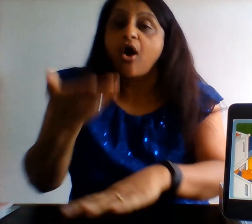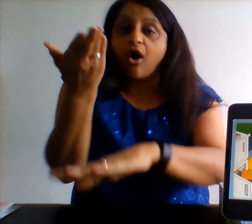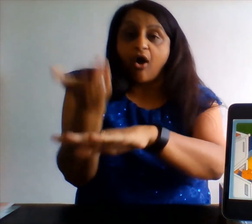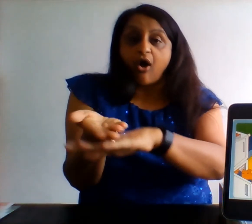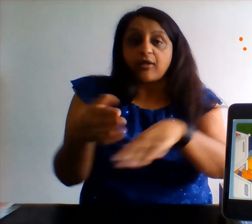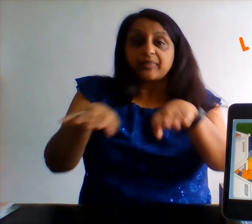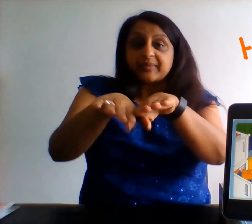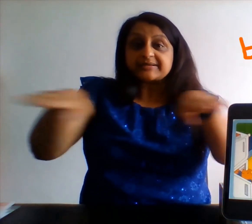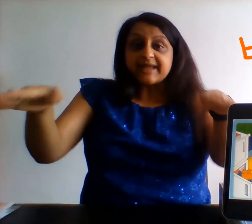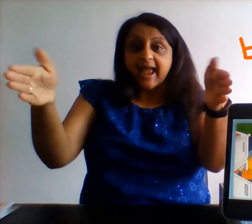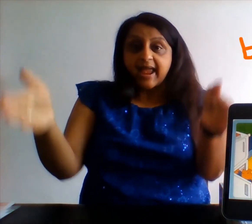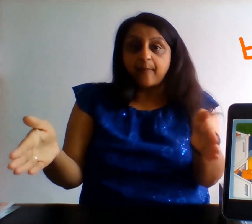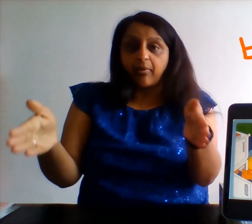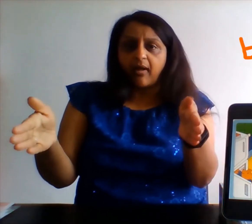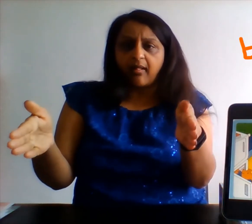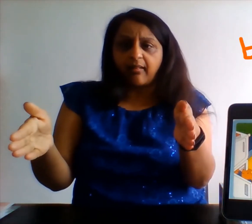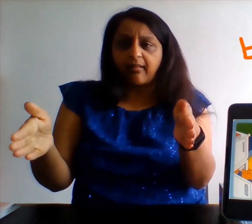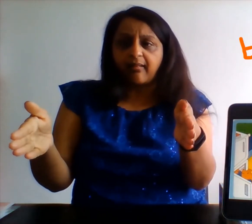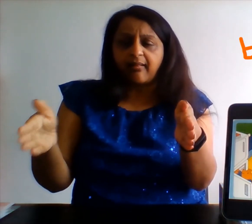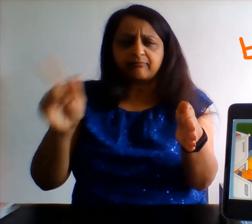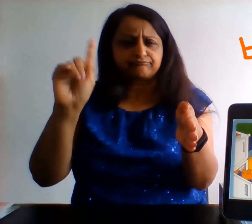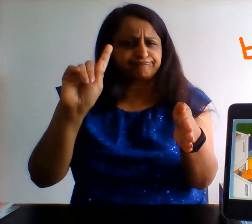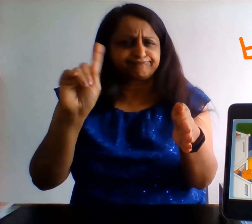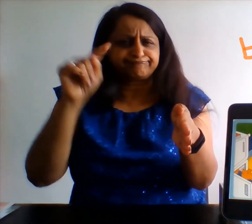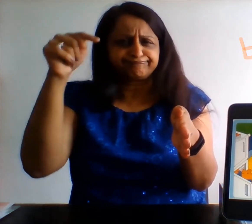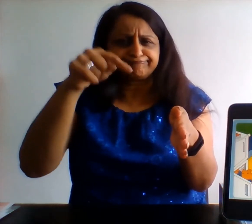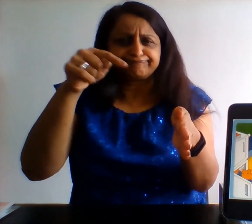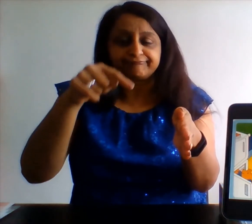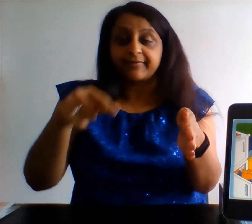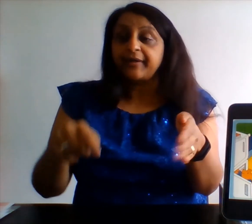On the table. What can you see?